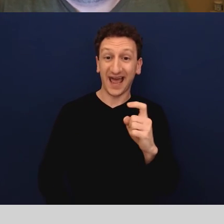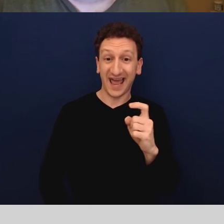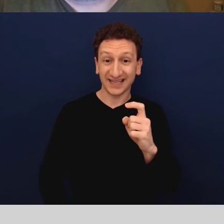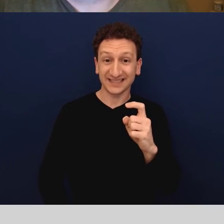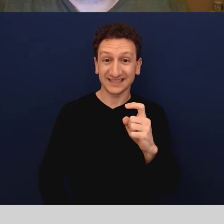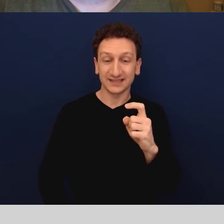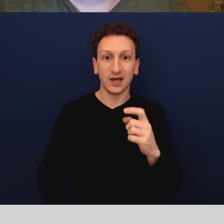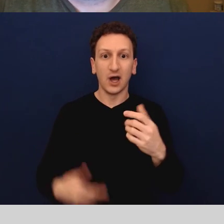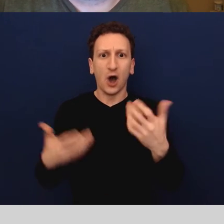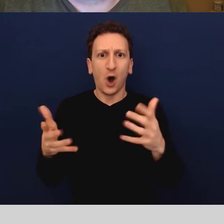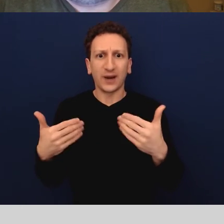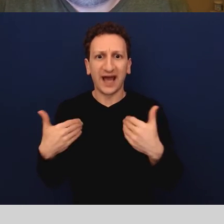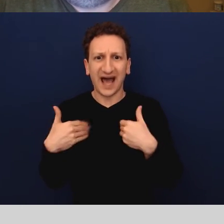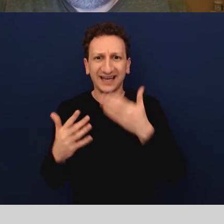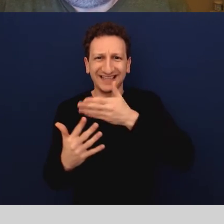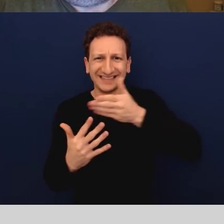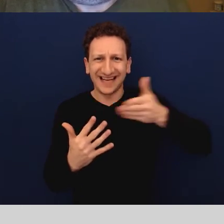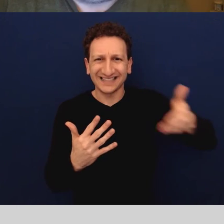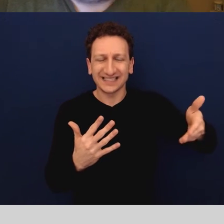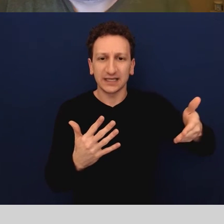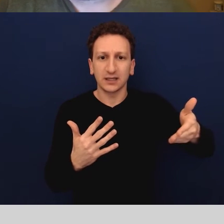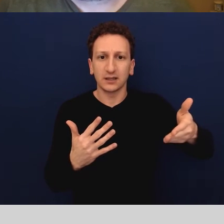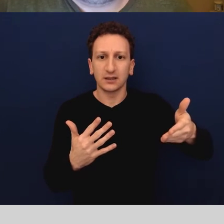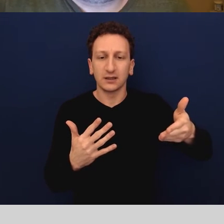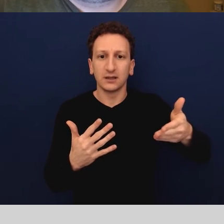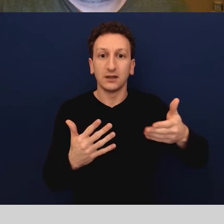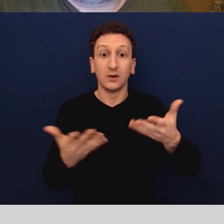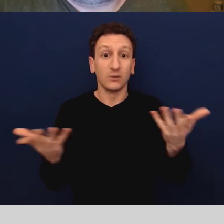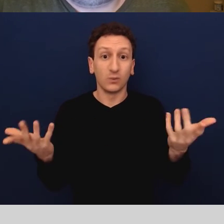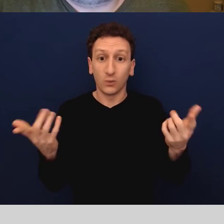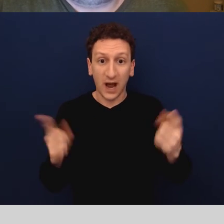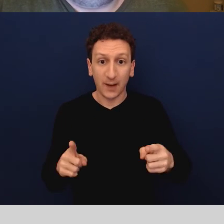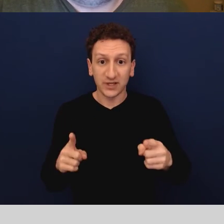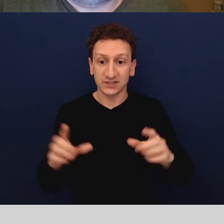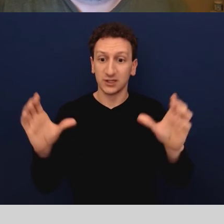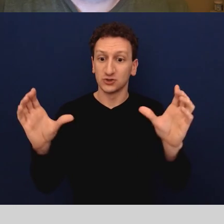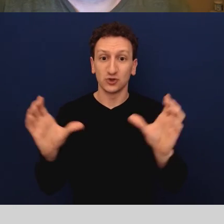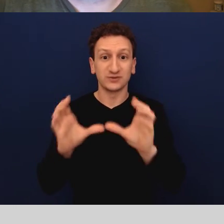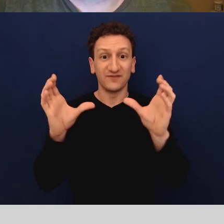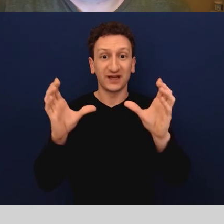and interface indexing, it gets a certificate and all is right with the world.